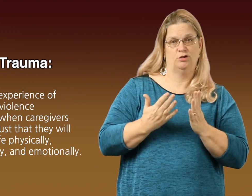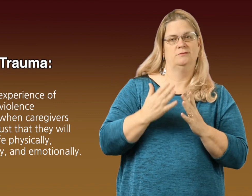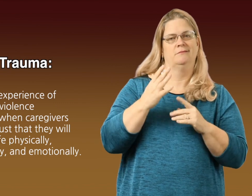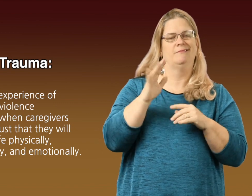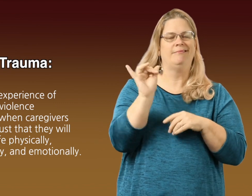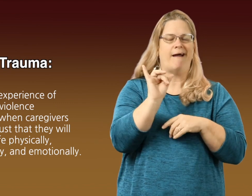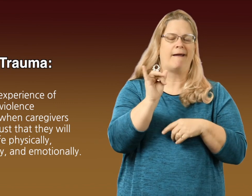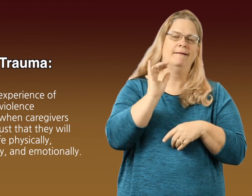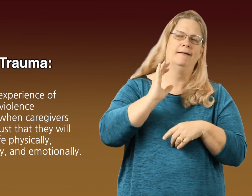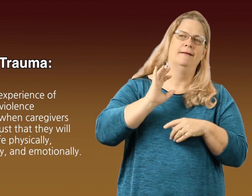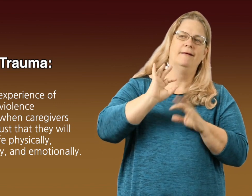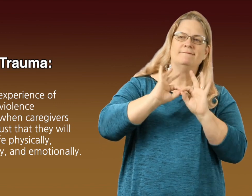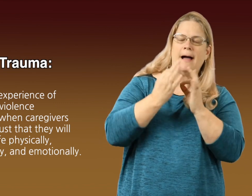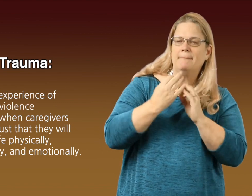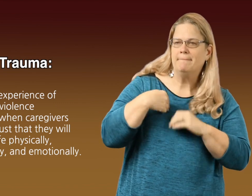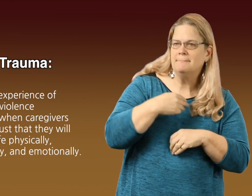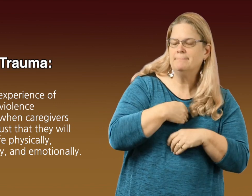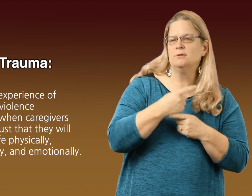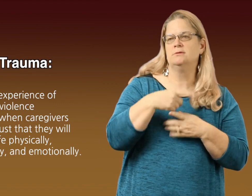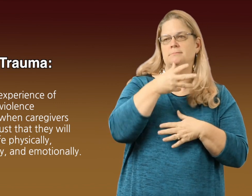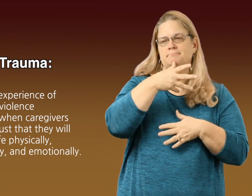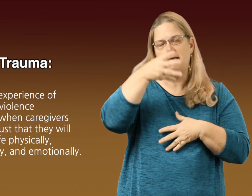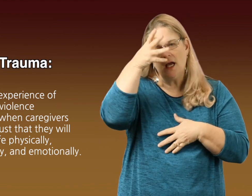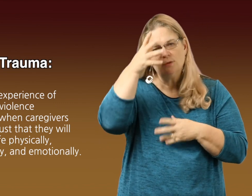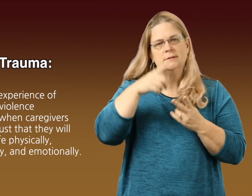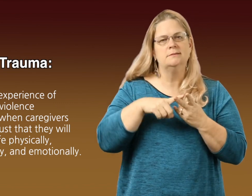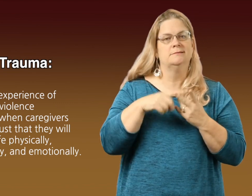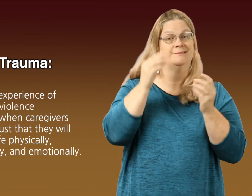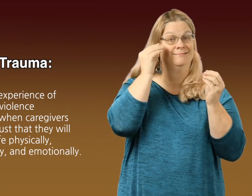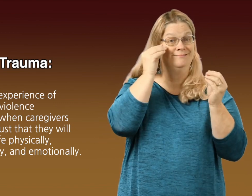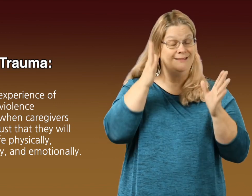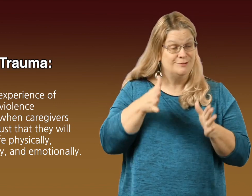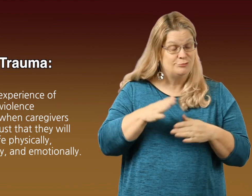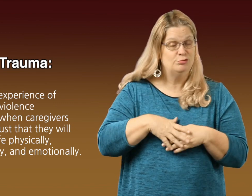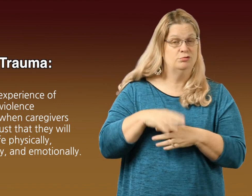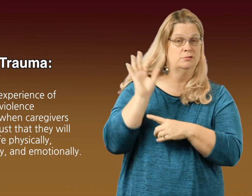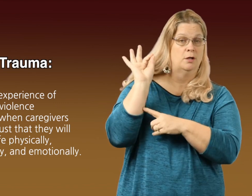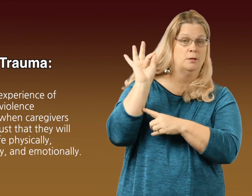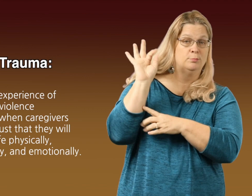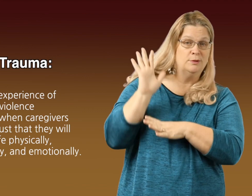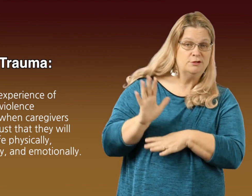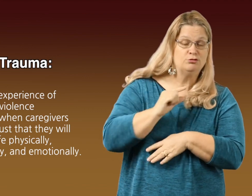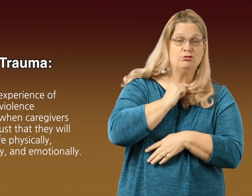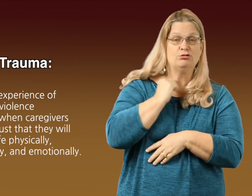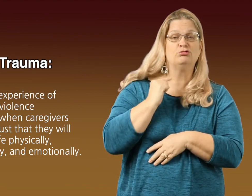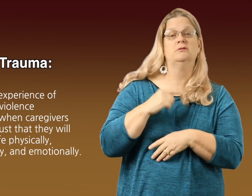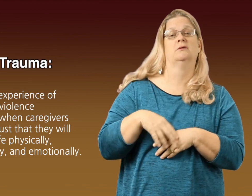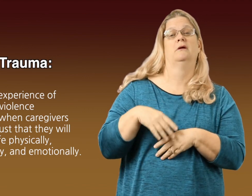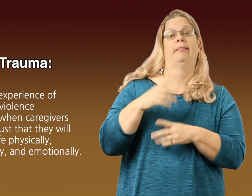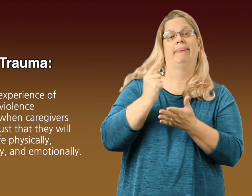And that could be a family member, a teacher, a pastor or priest, a therapist,